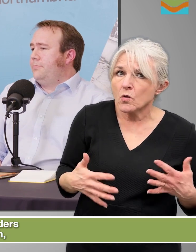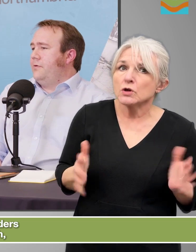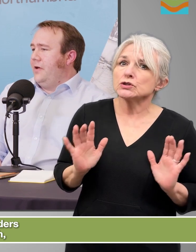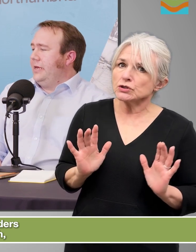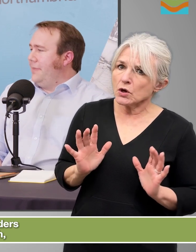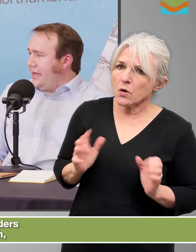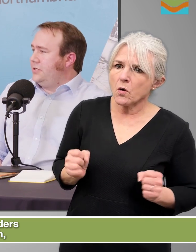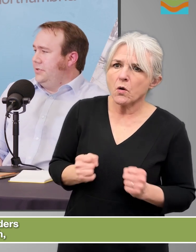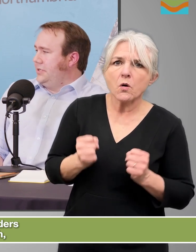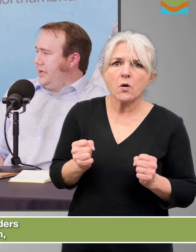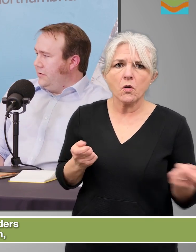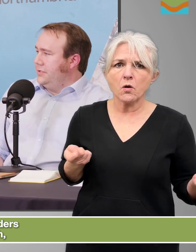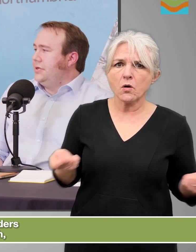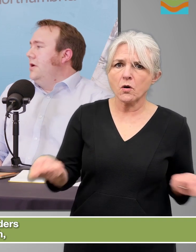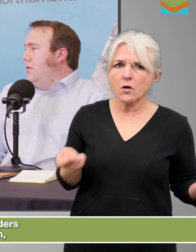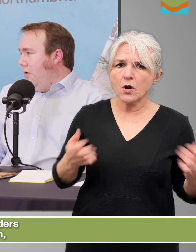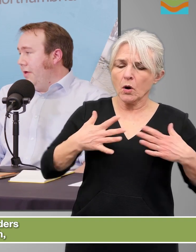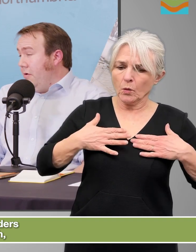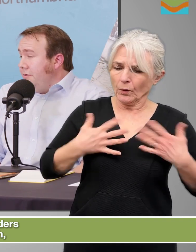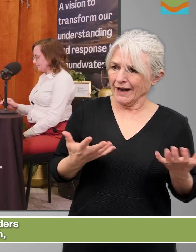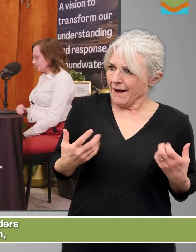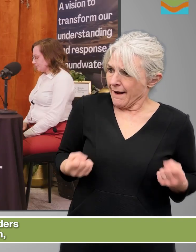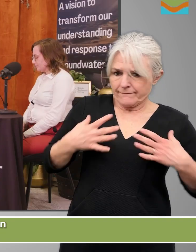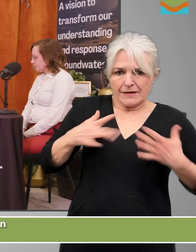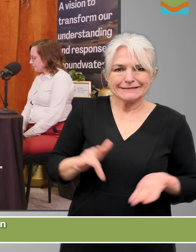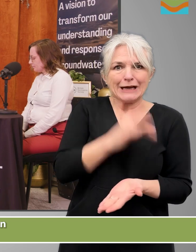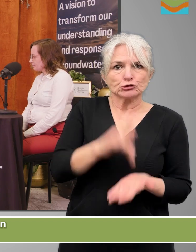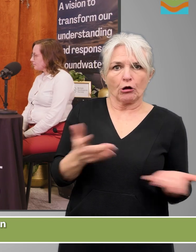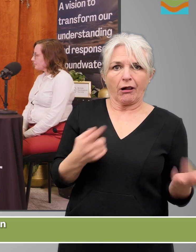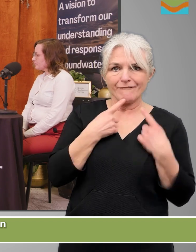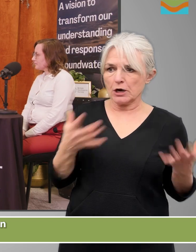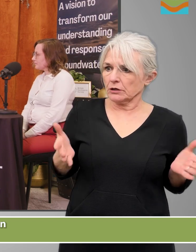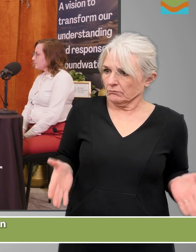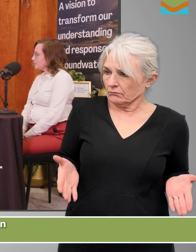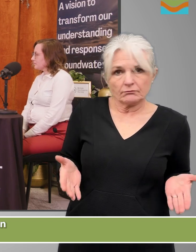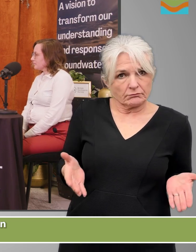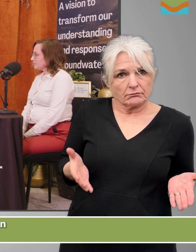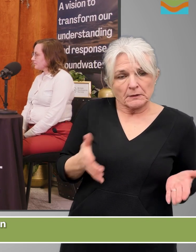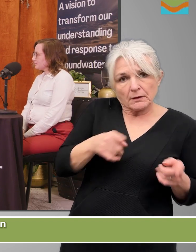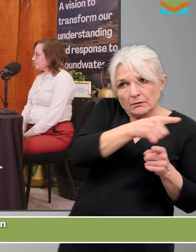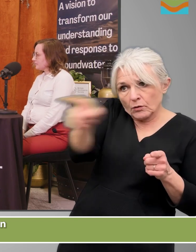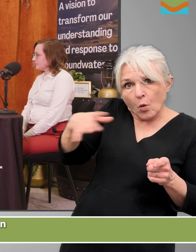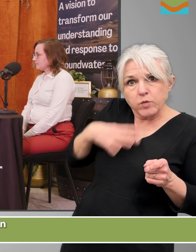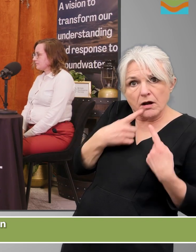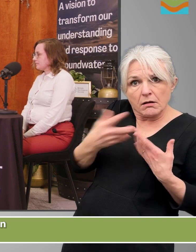providing back to stakeholders what they want. But yeah, I mean there is a question about legislation and other countries do do this.